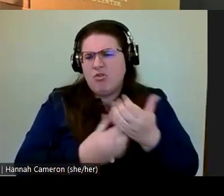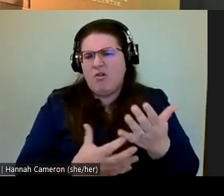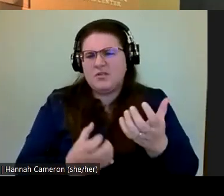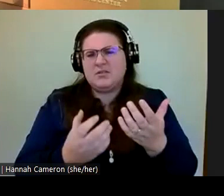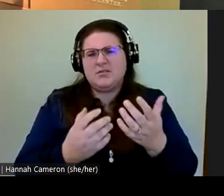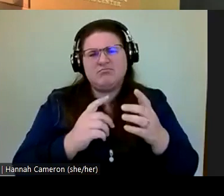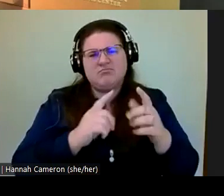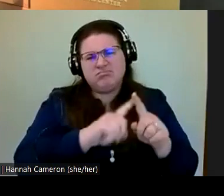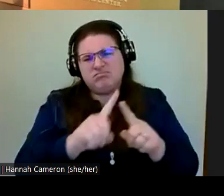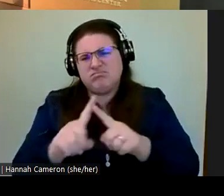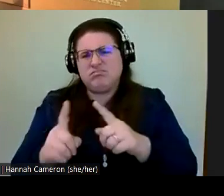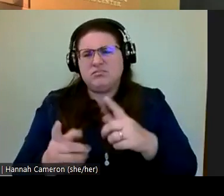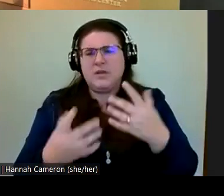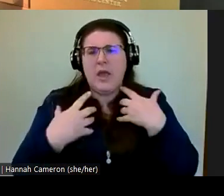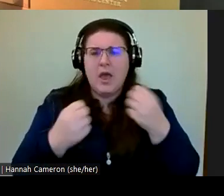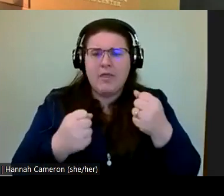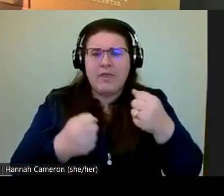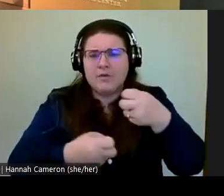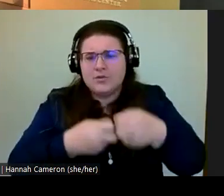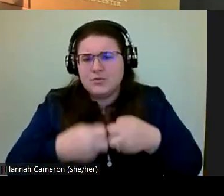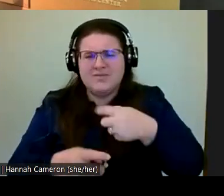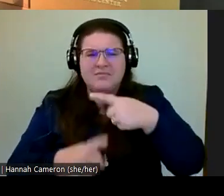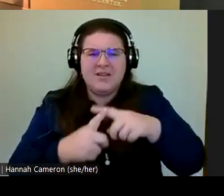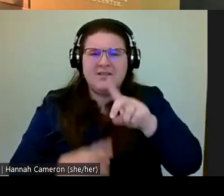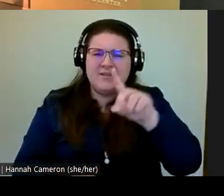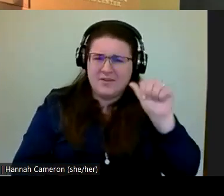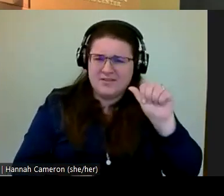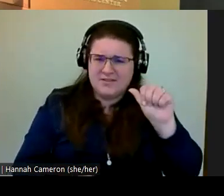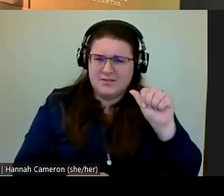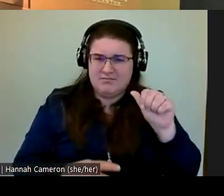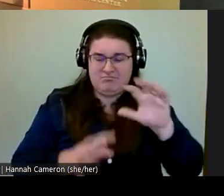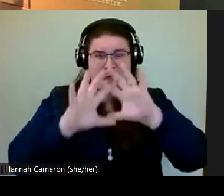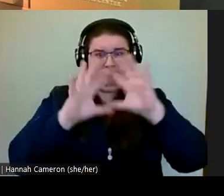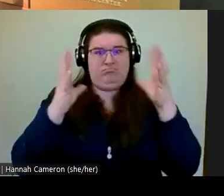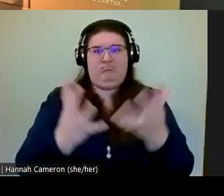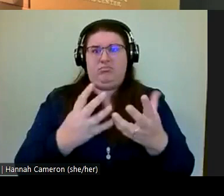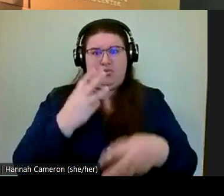I think when I got into this business 30 years ago people weren't really quite aware of that and now